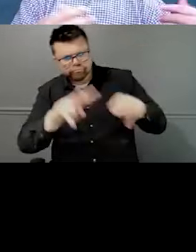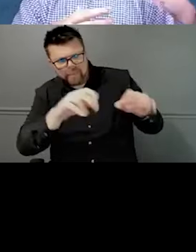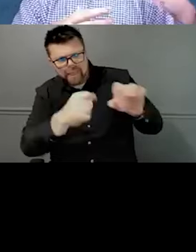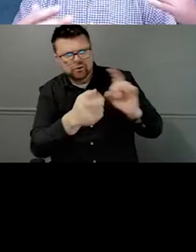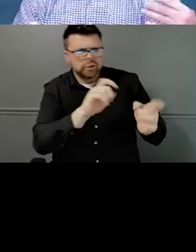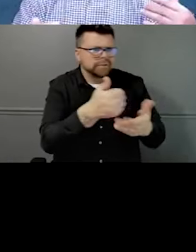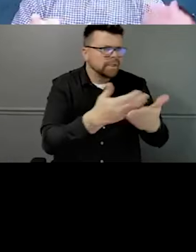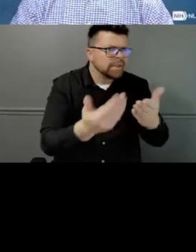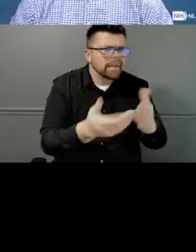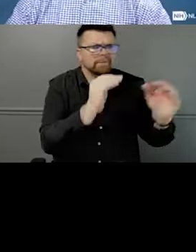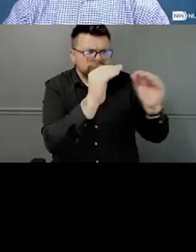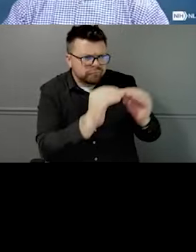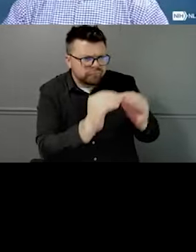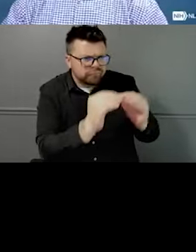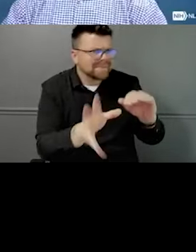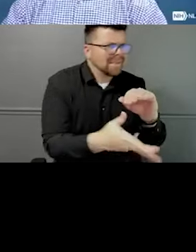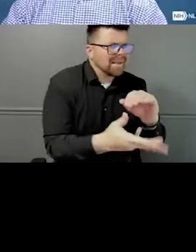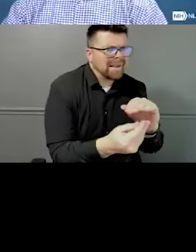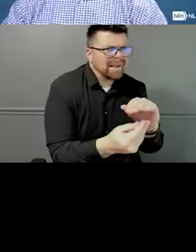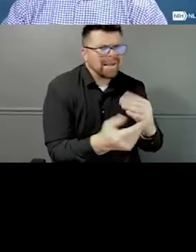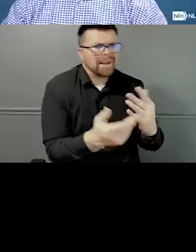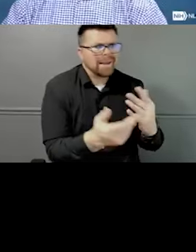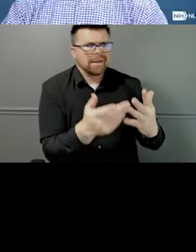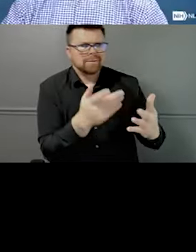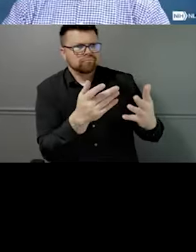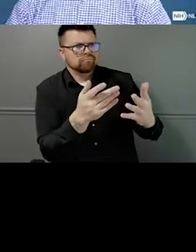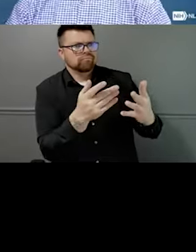they can add information to the biosketch.